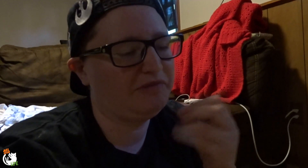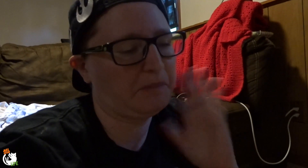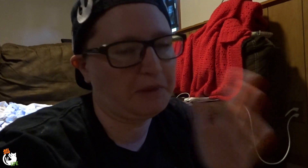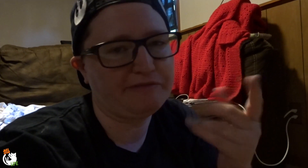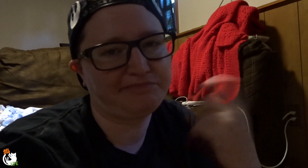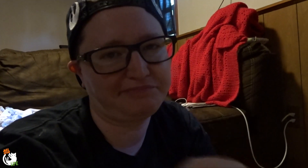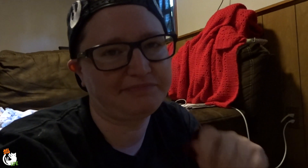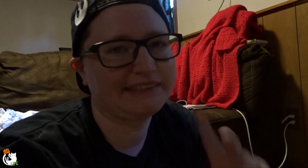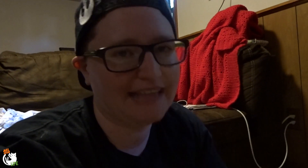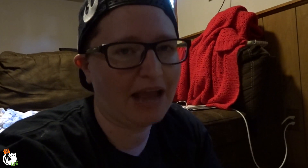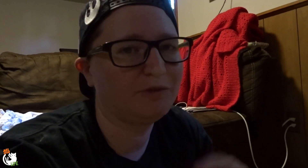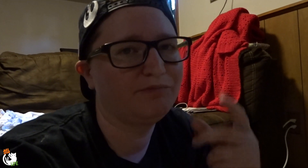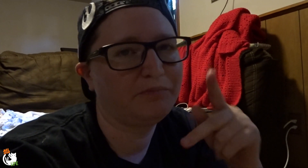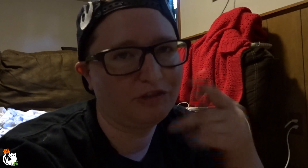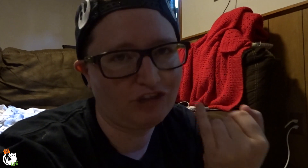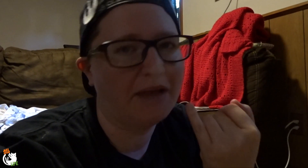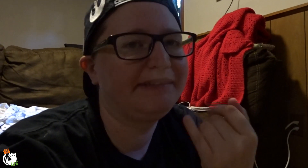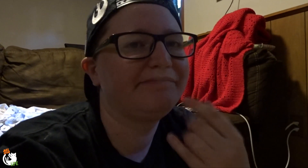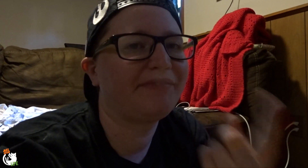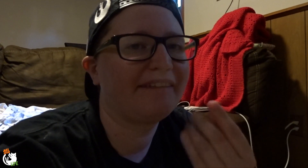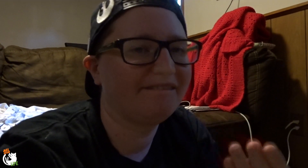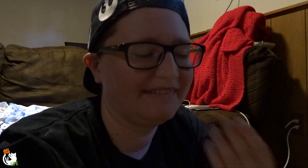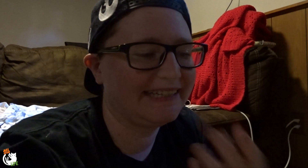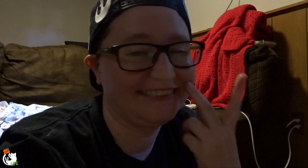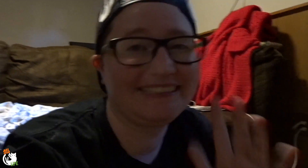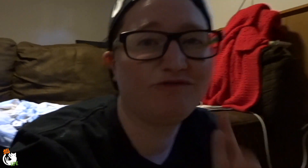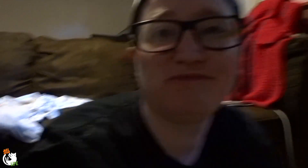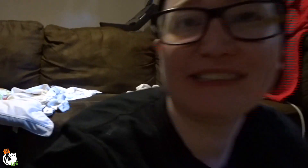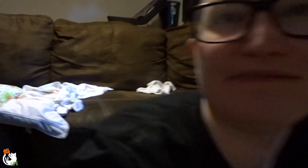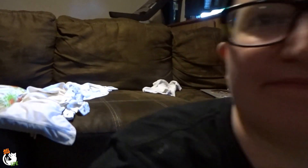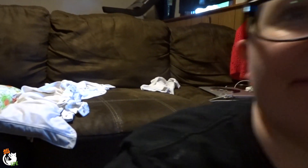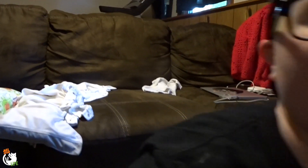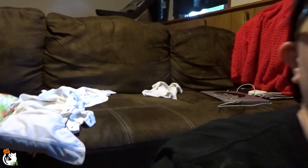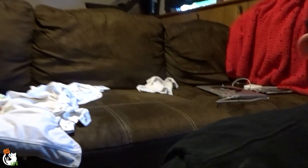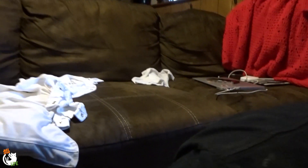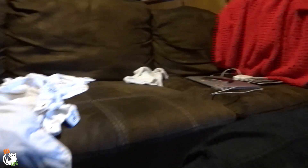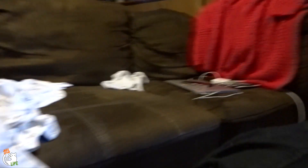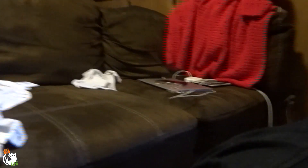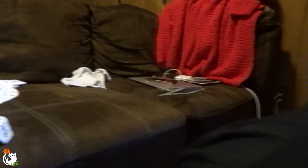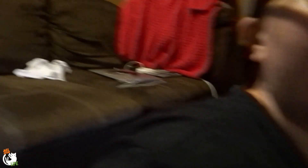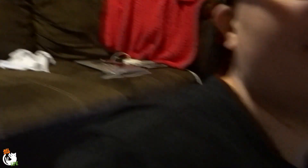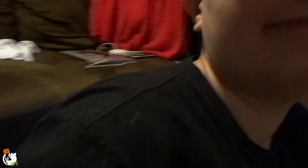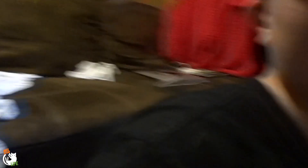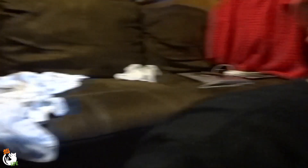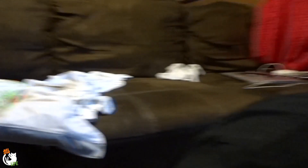Probably soon he'll get tired and I'll change his diaper. Put on his pajamas and then that's it. As you can see over here.